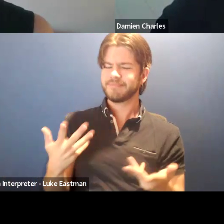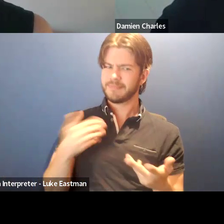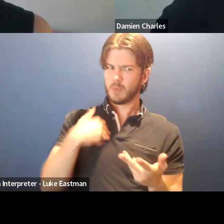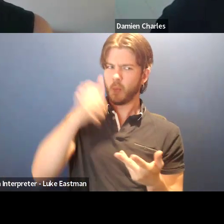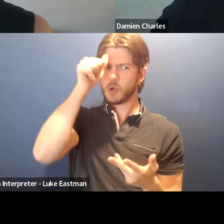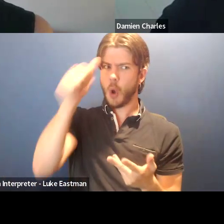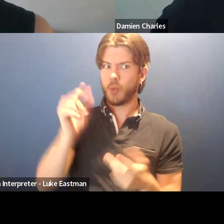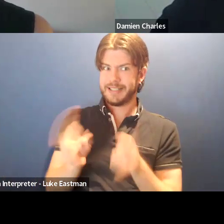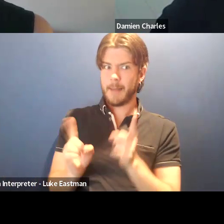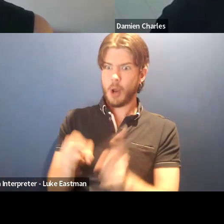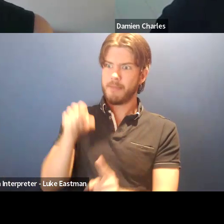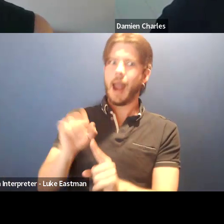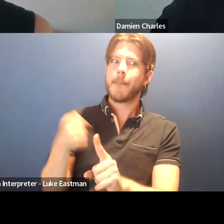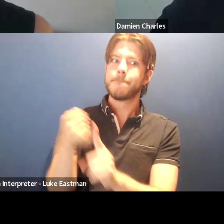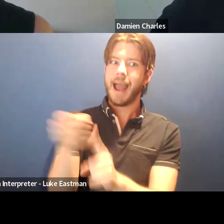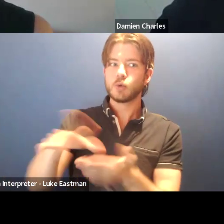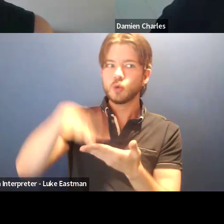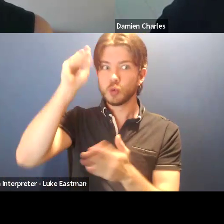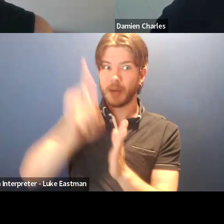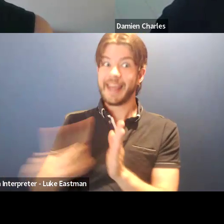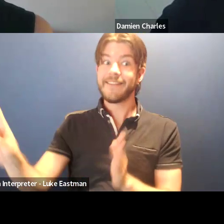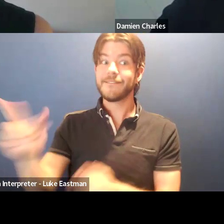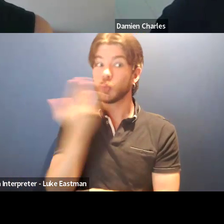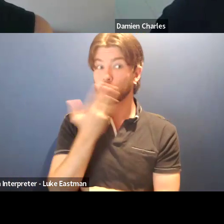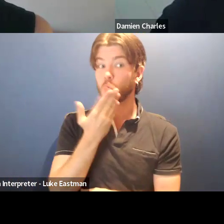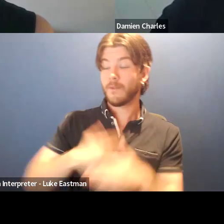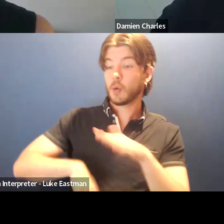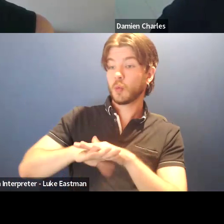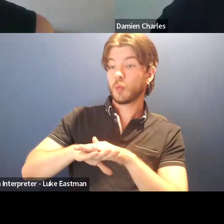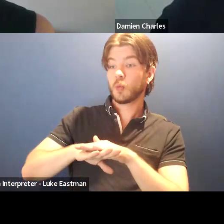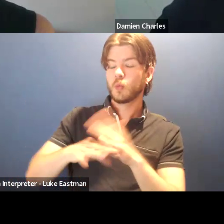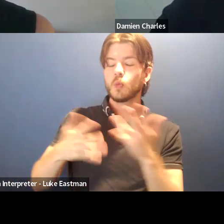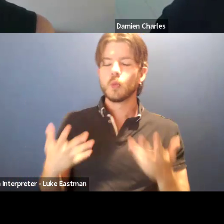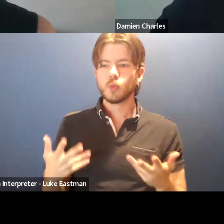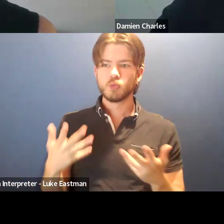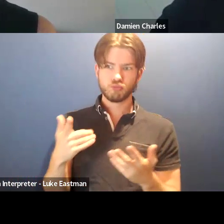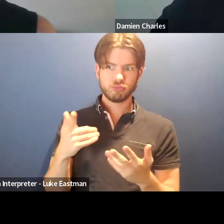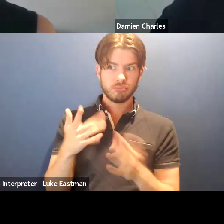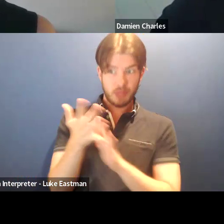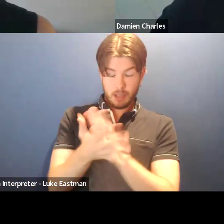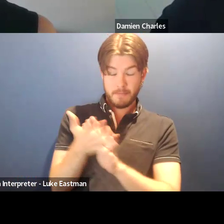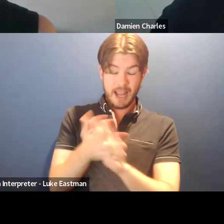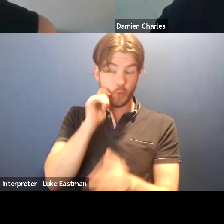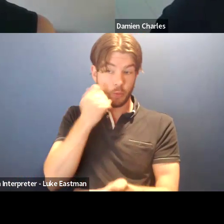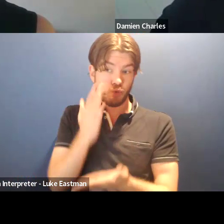terms of the types of supports that you've been talking about, would that be